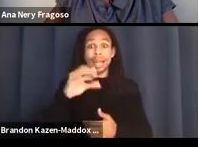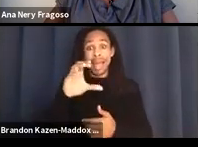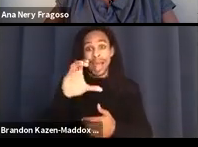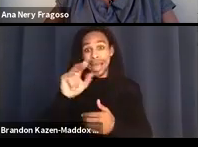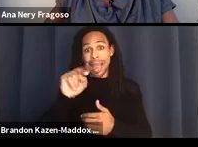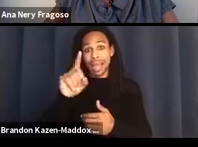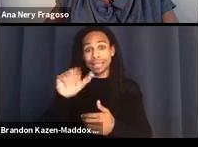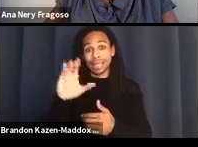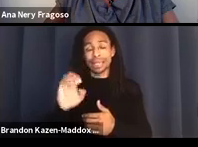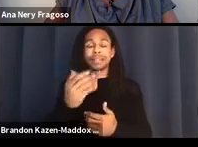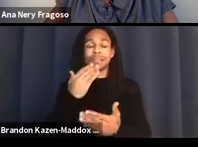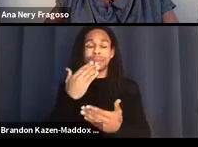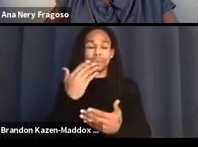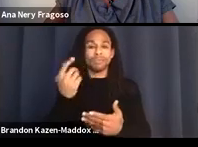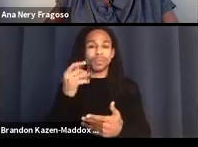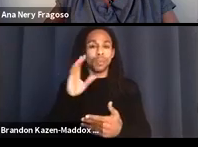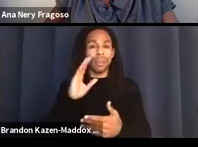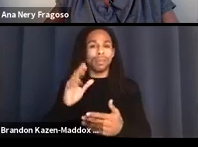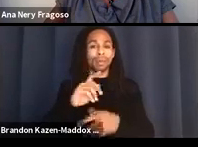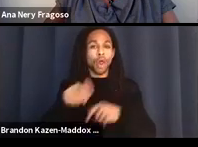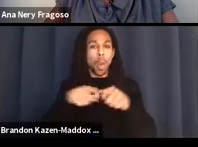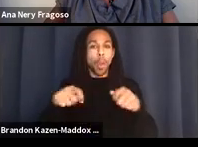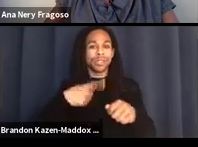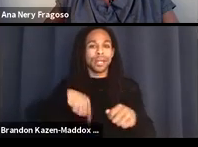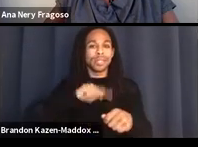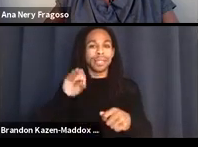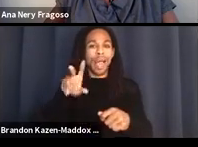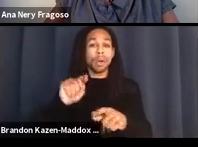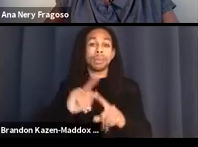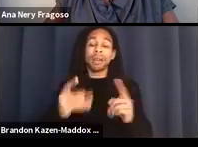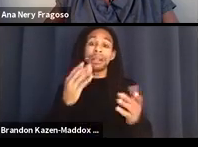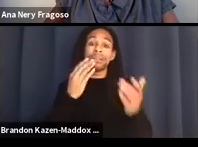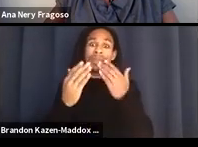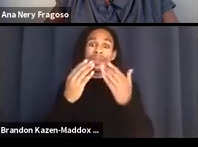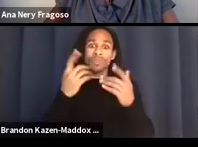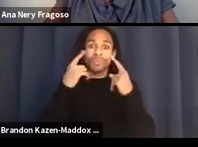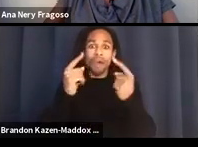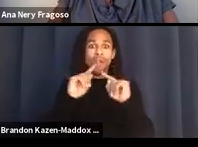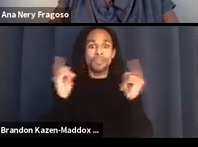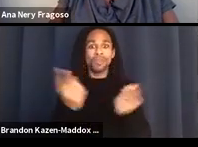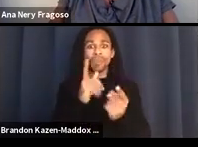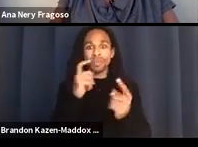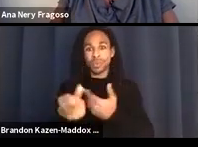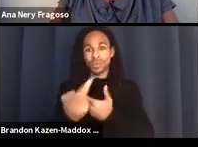do, use your voice. Kimberly Olsen: I think just to add a